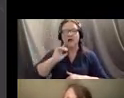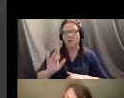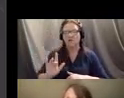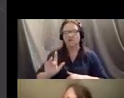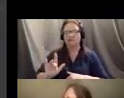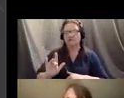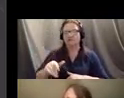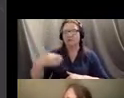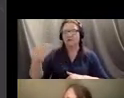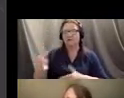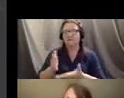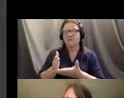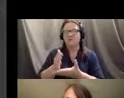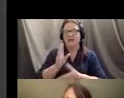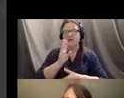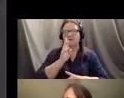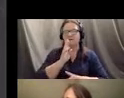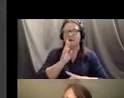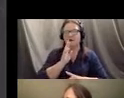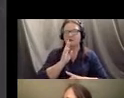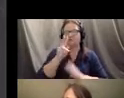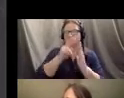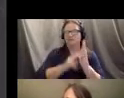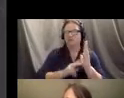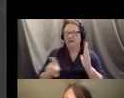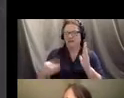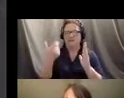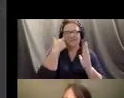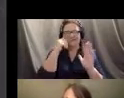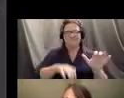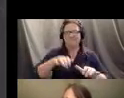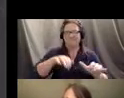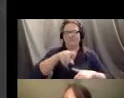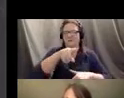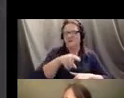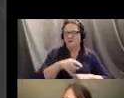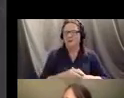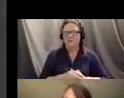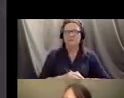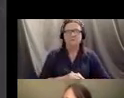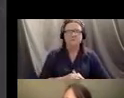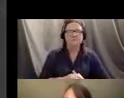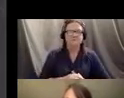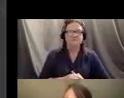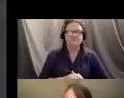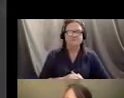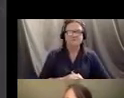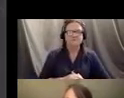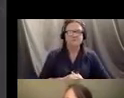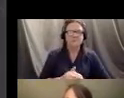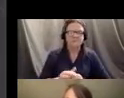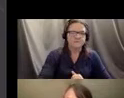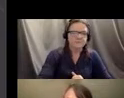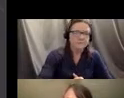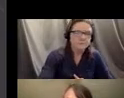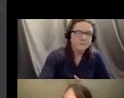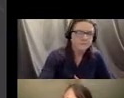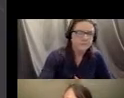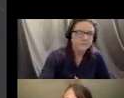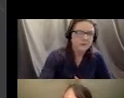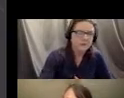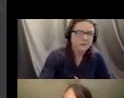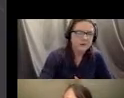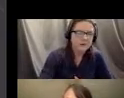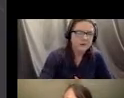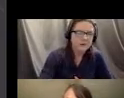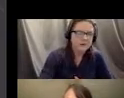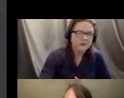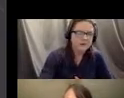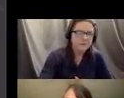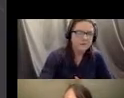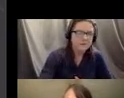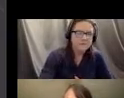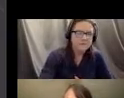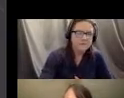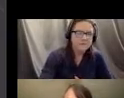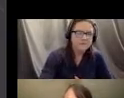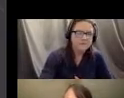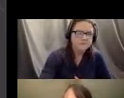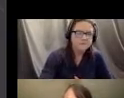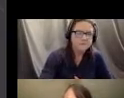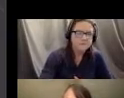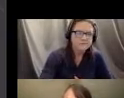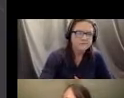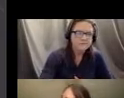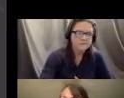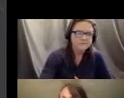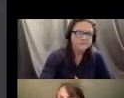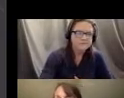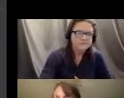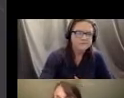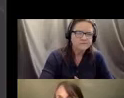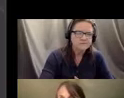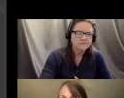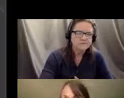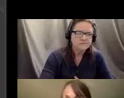And that will allow you to just read what you have in that chat box area to our group.